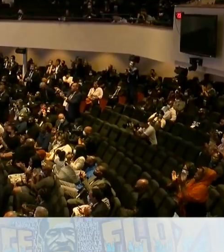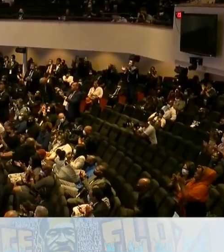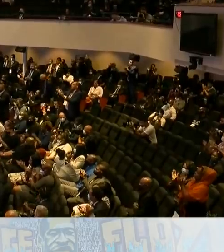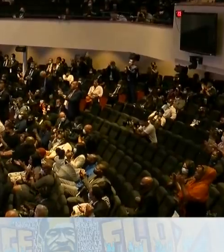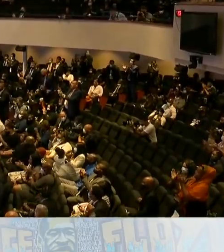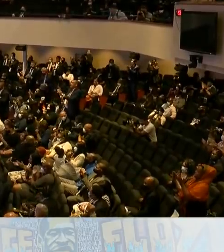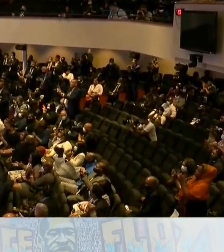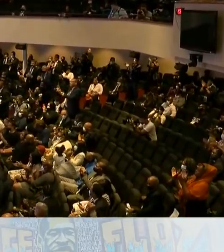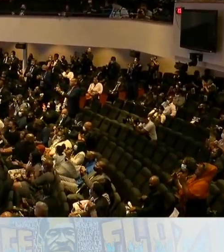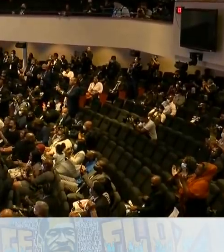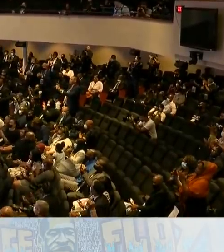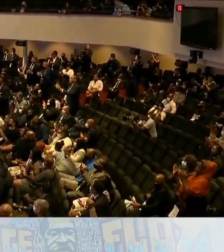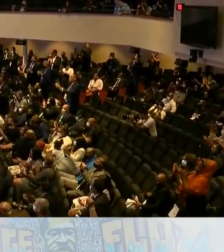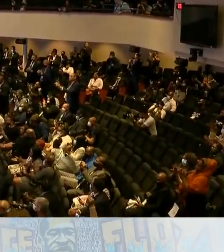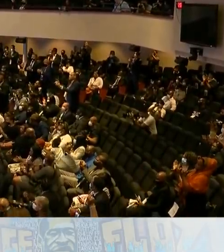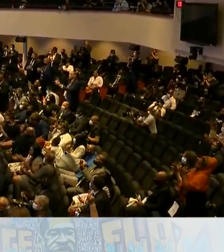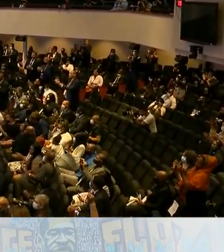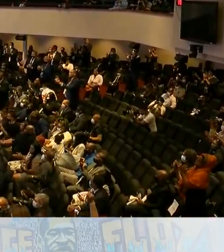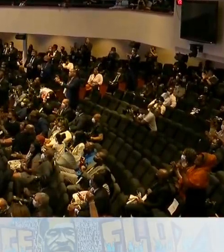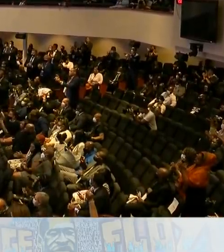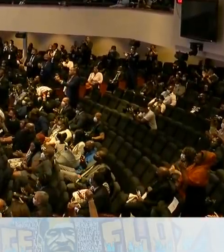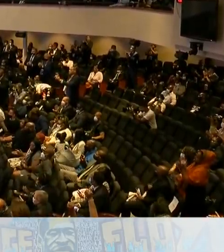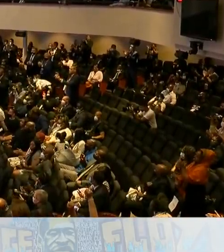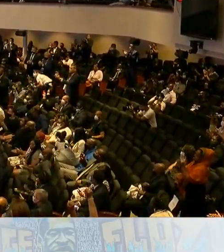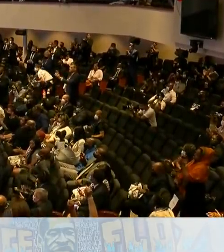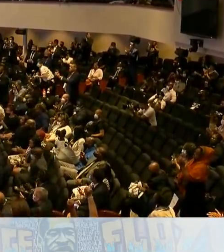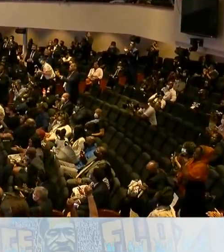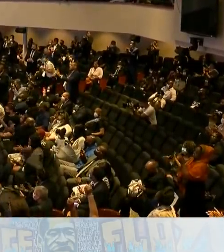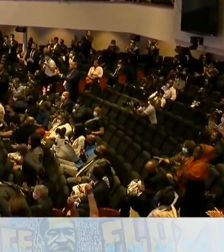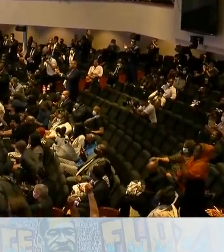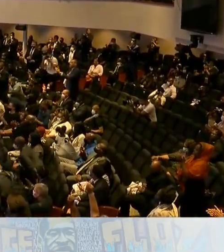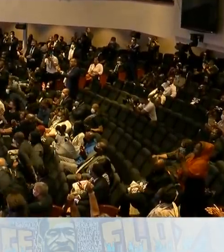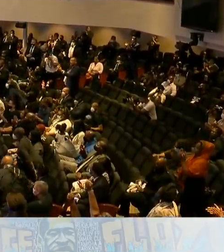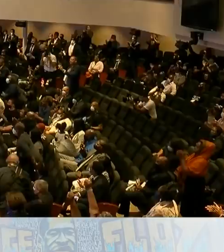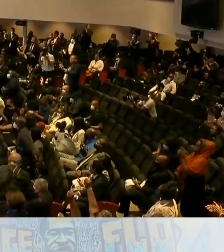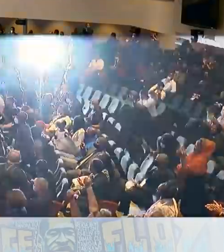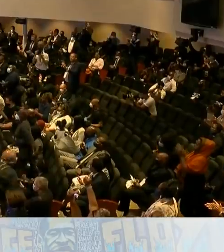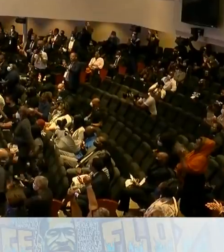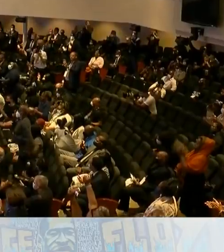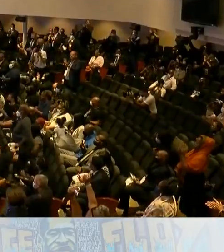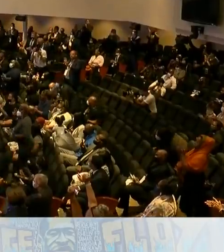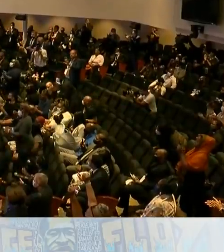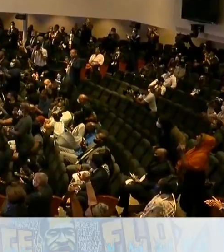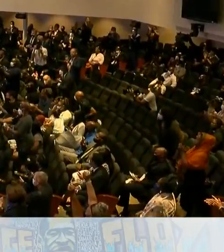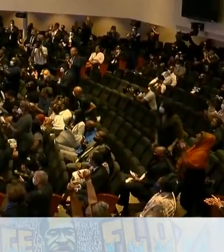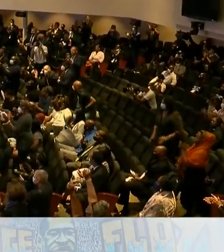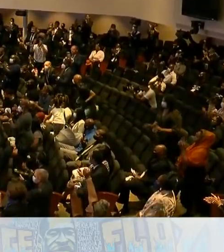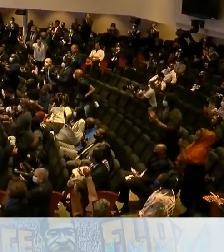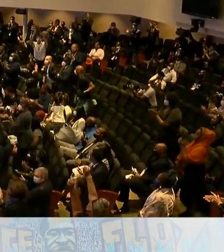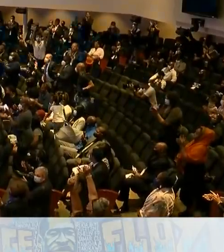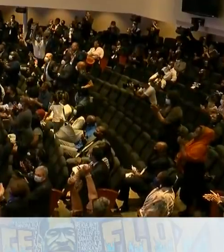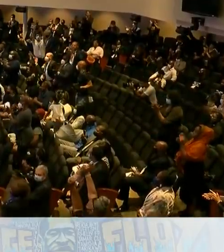STREETS PROTESTING AGAINST THE EVIL, THE INHUMANE, THE TORTURE THAT THEY WITNESSED ON THAT